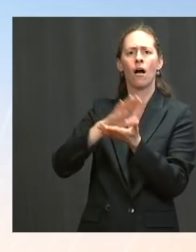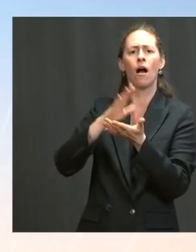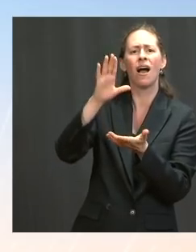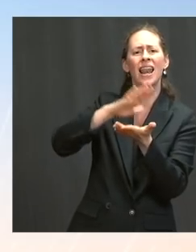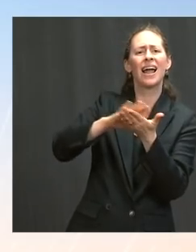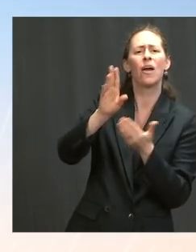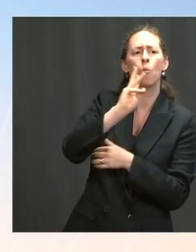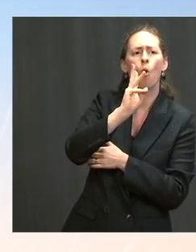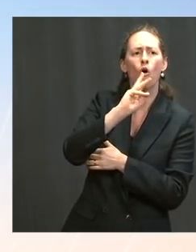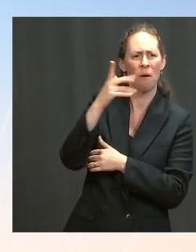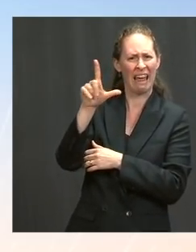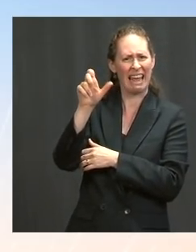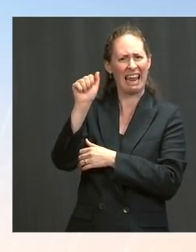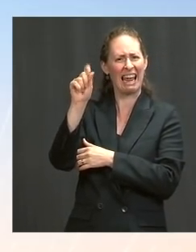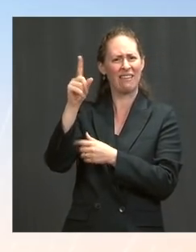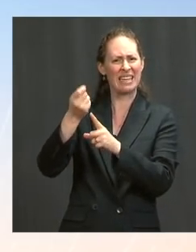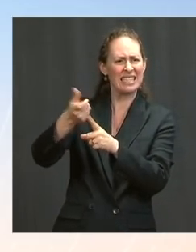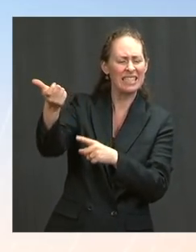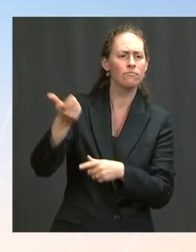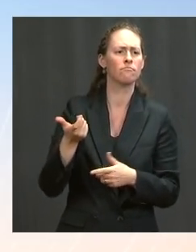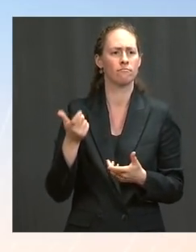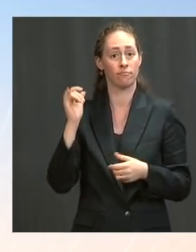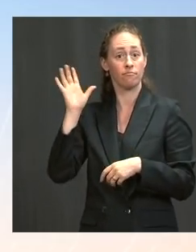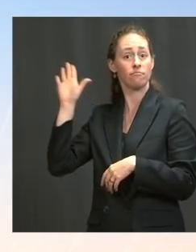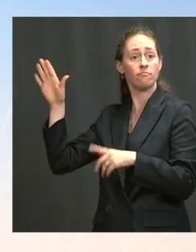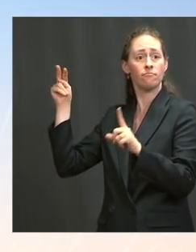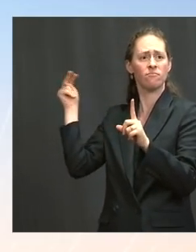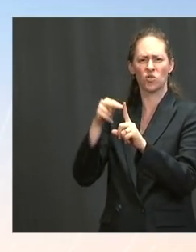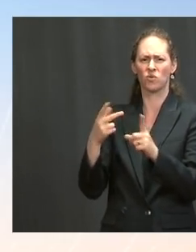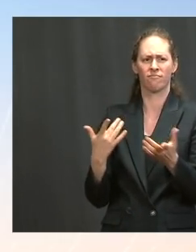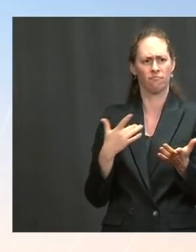the case he'll make when he's in Wisconsin tomorrow. He will, of course, work very closely